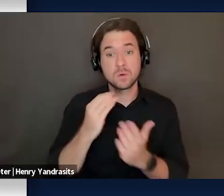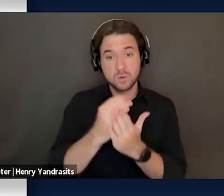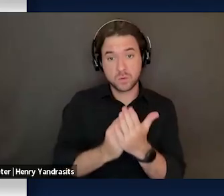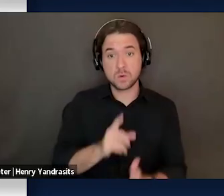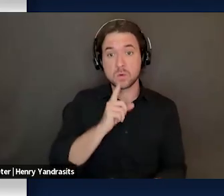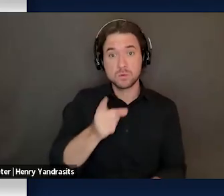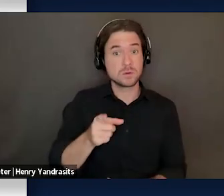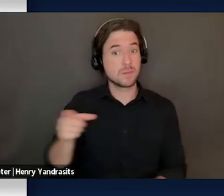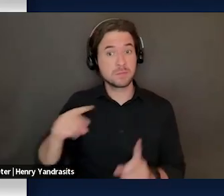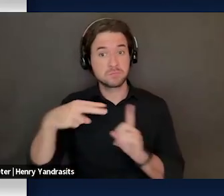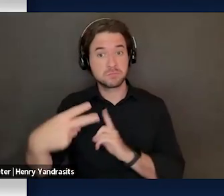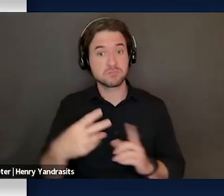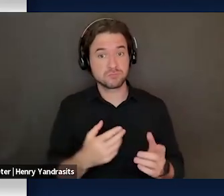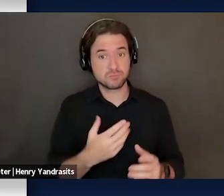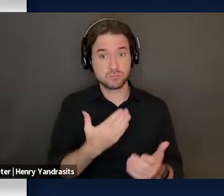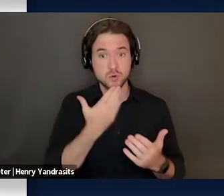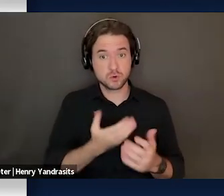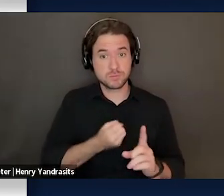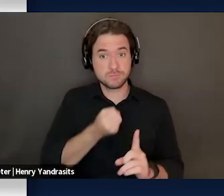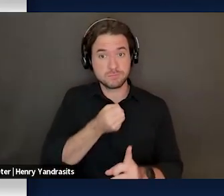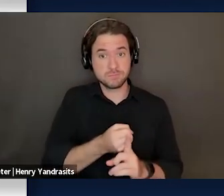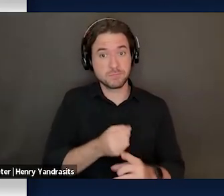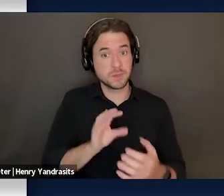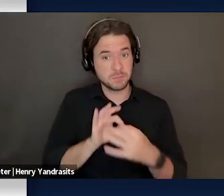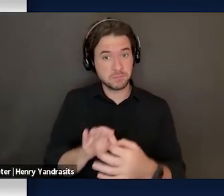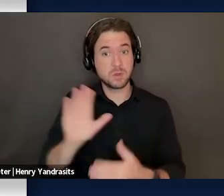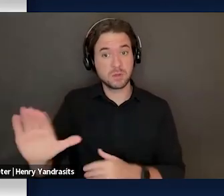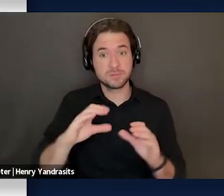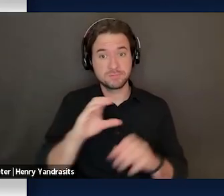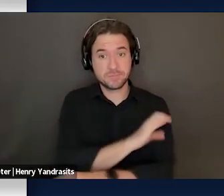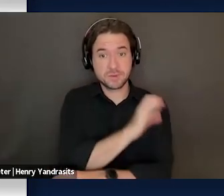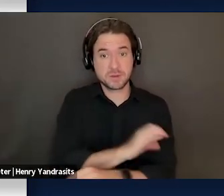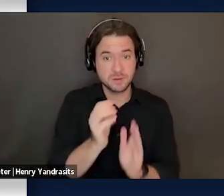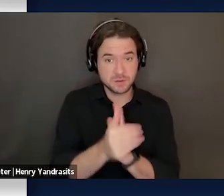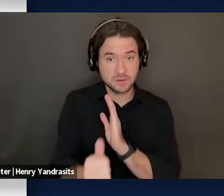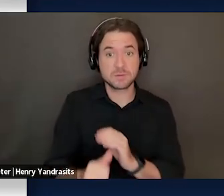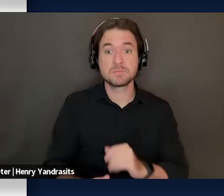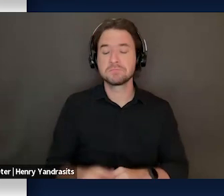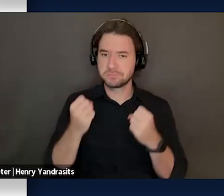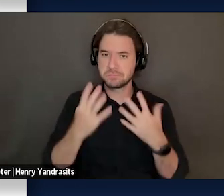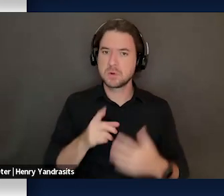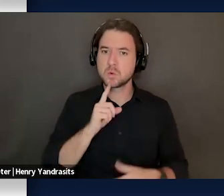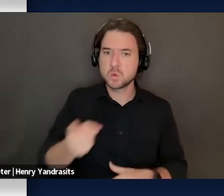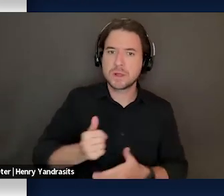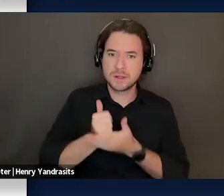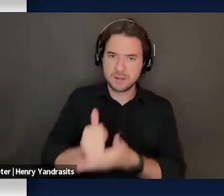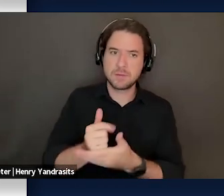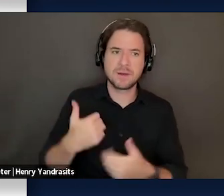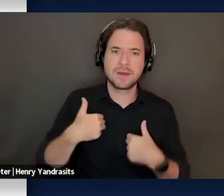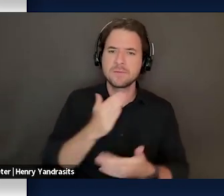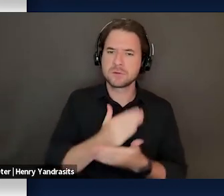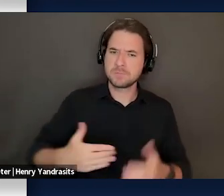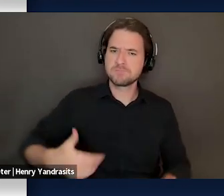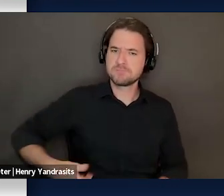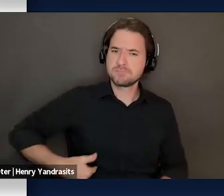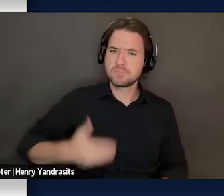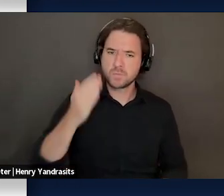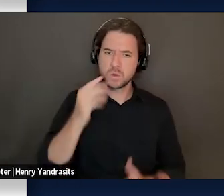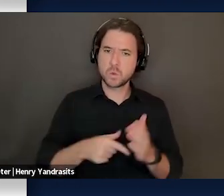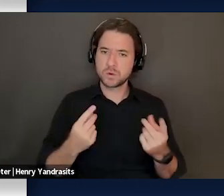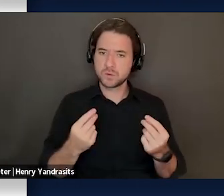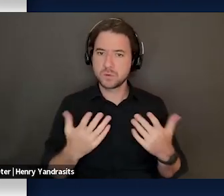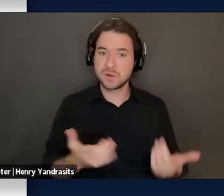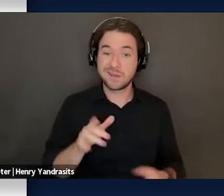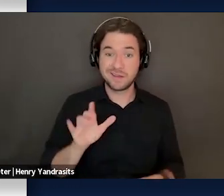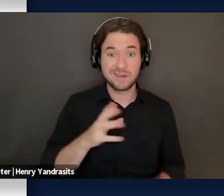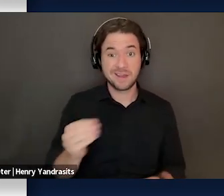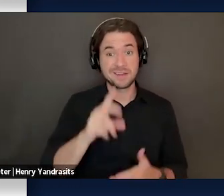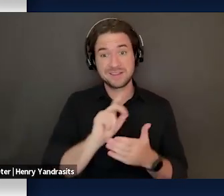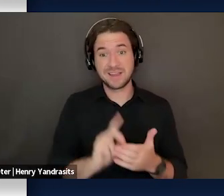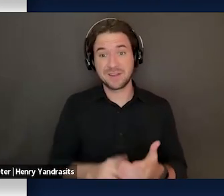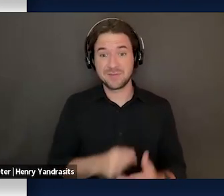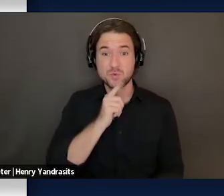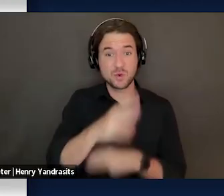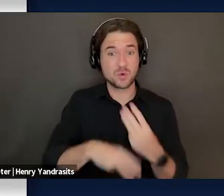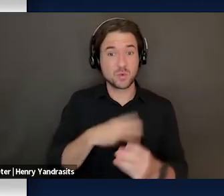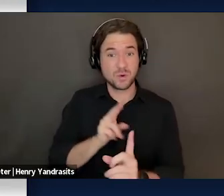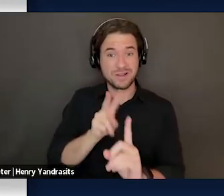perceived as being very impactful and relevant for clinical skills, and so many of them were really hopeful that they got some sense of what to do, and it was really designed to be practical, help them in a clinical setting.